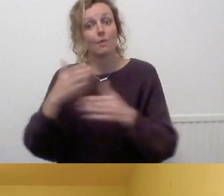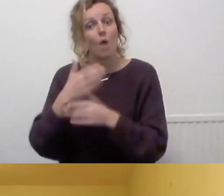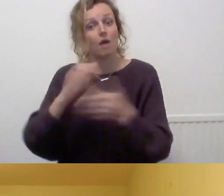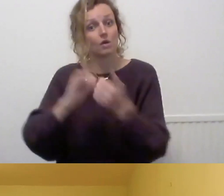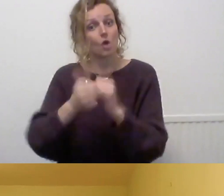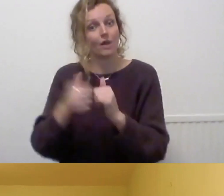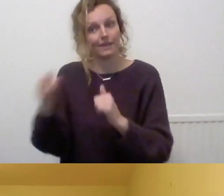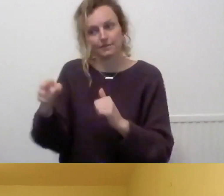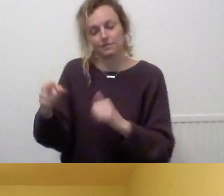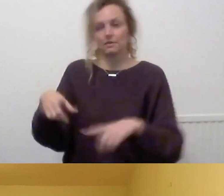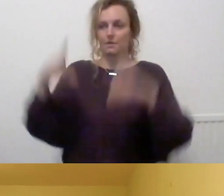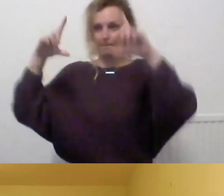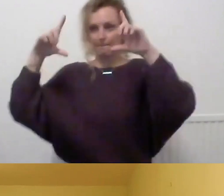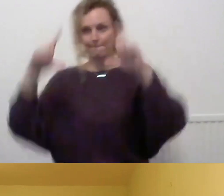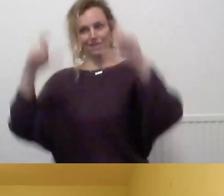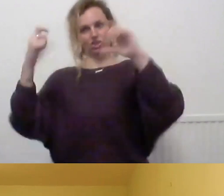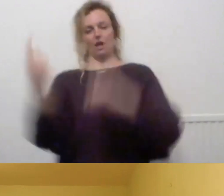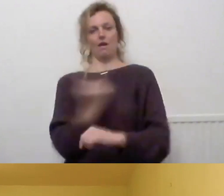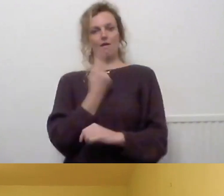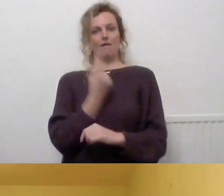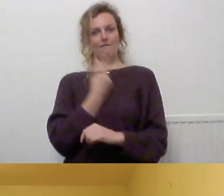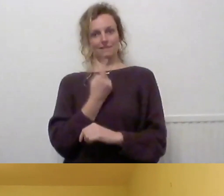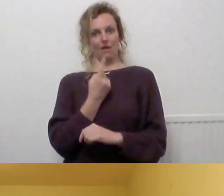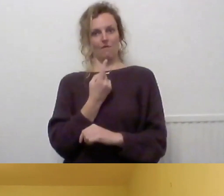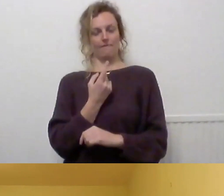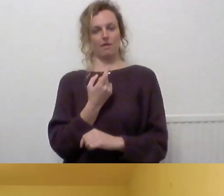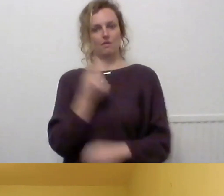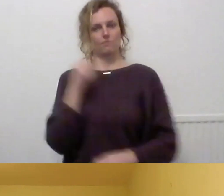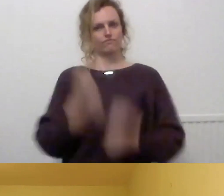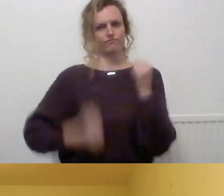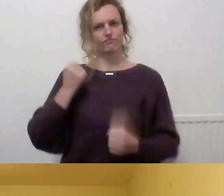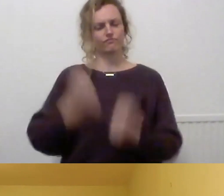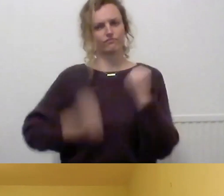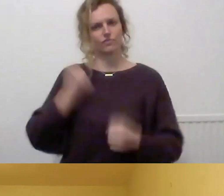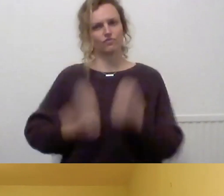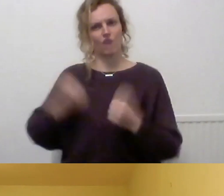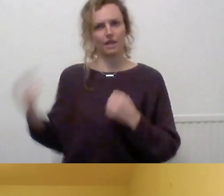and saying didn't I do well and one of our GB team members actually posted a picture of herself